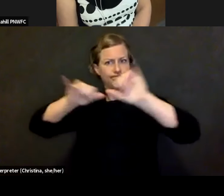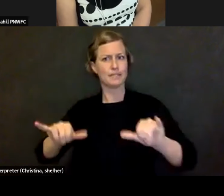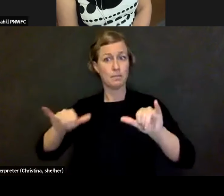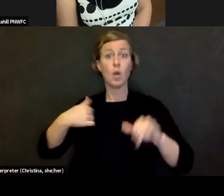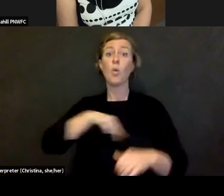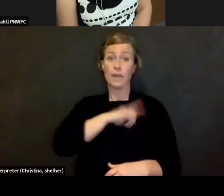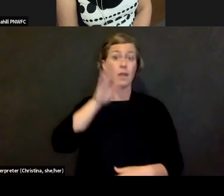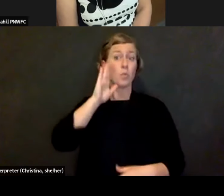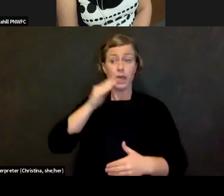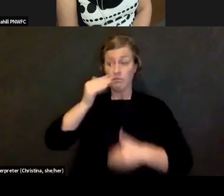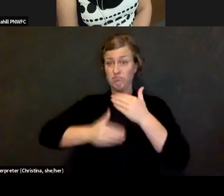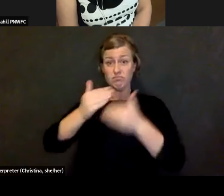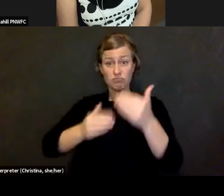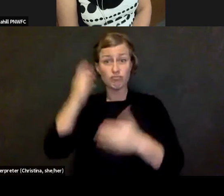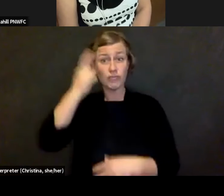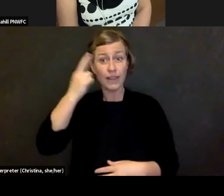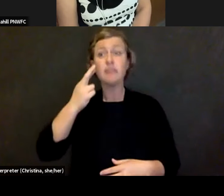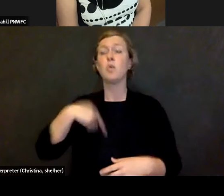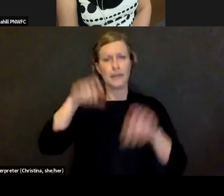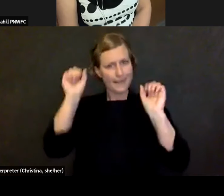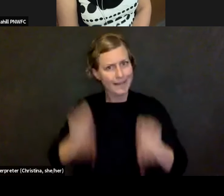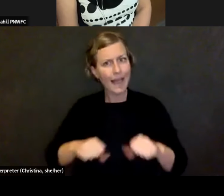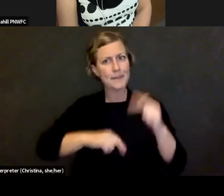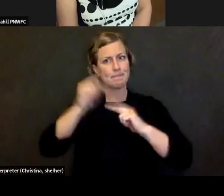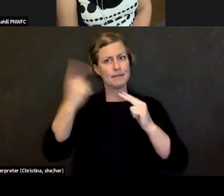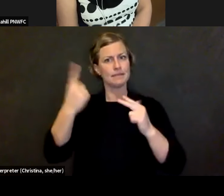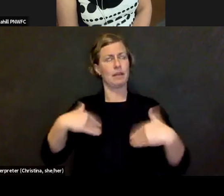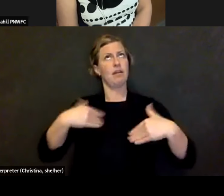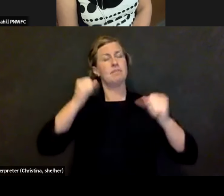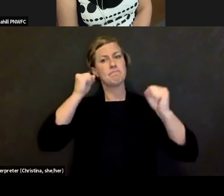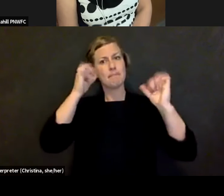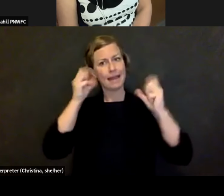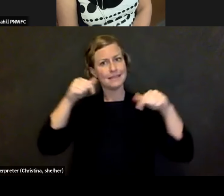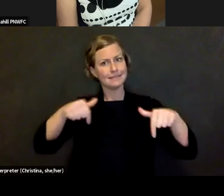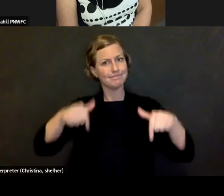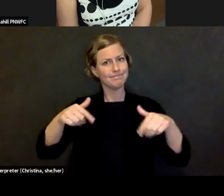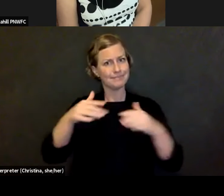completely up, chuck that out the window and reconstruct it from the ground up and we're going to find that